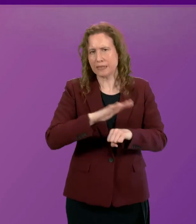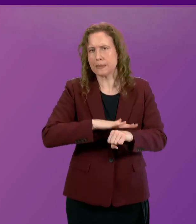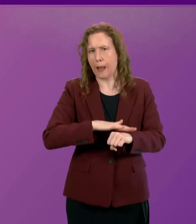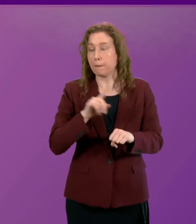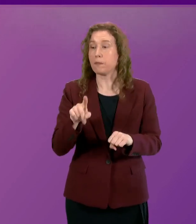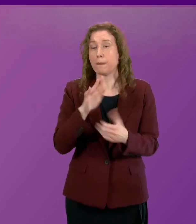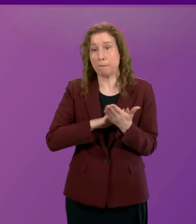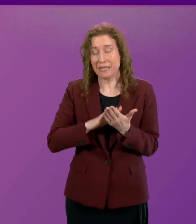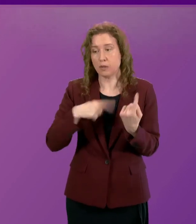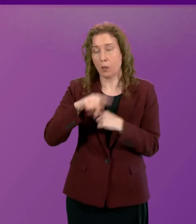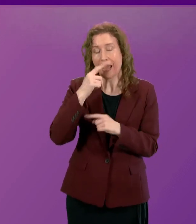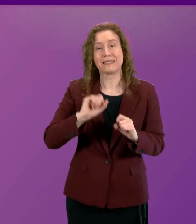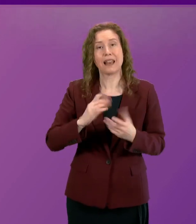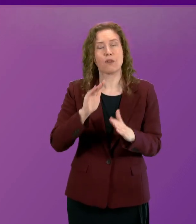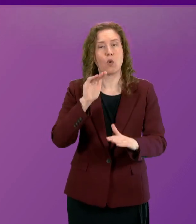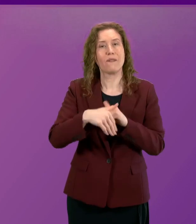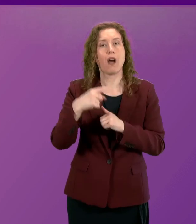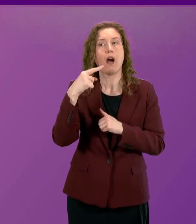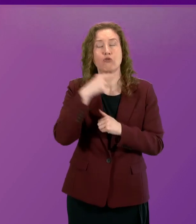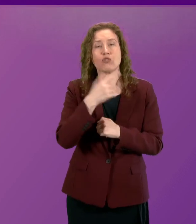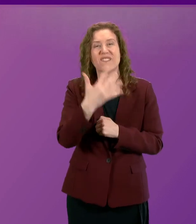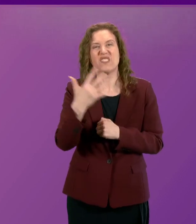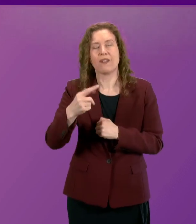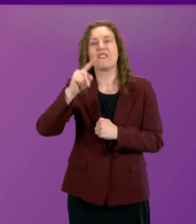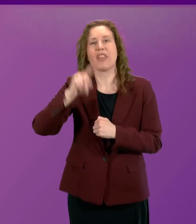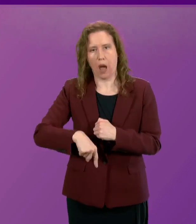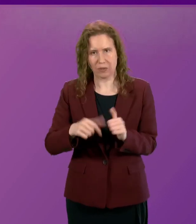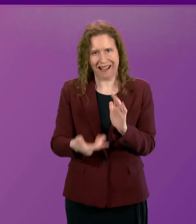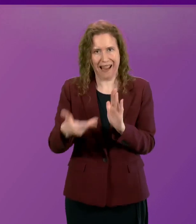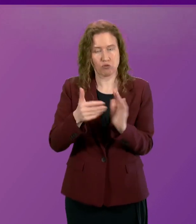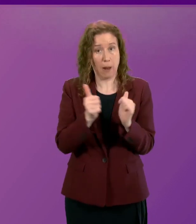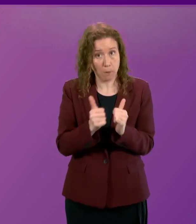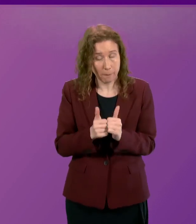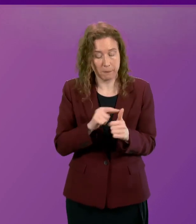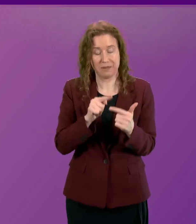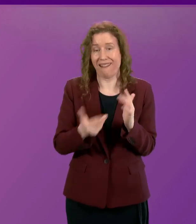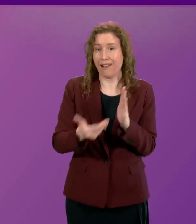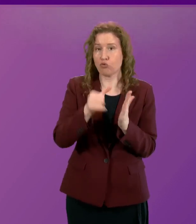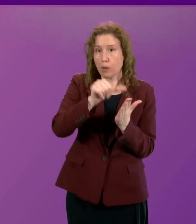will enable us to deliver more than 150,000 extra appointments and procedures in the coming year,